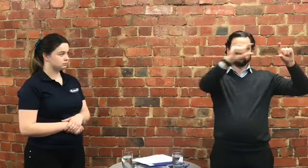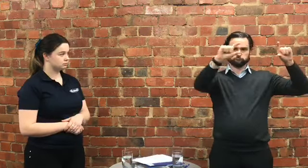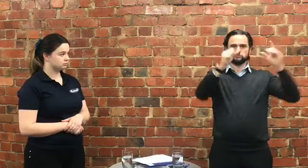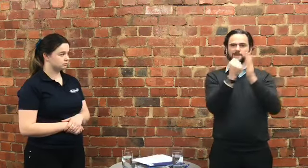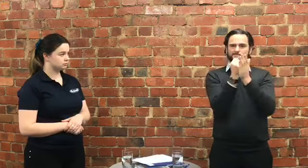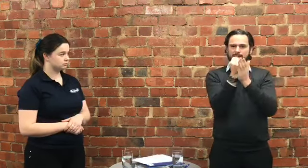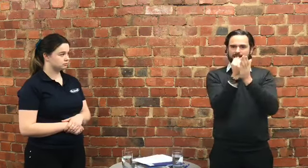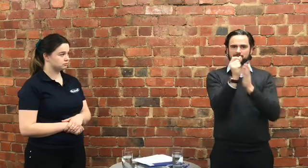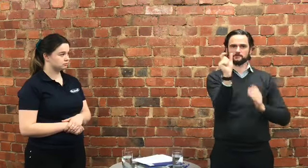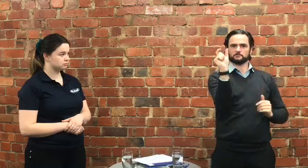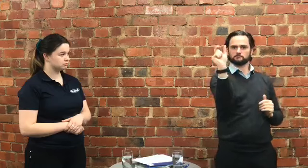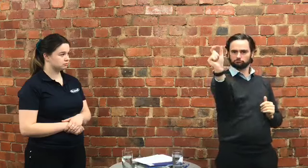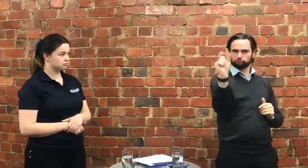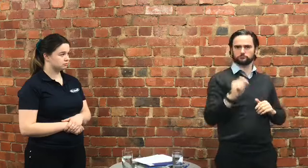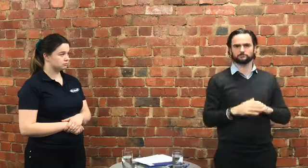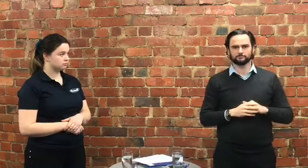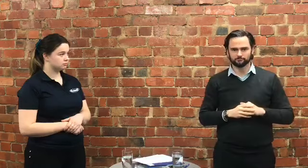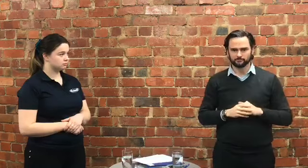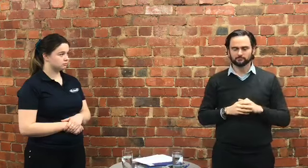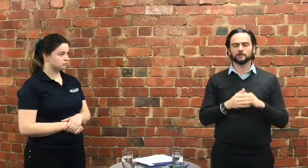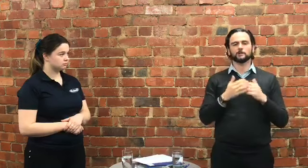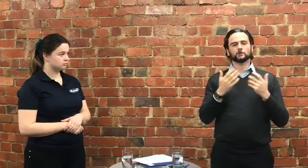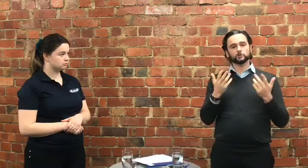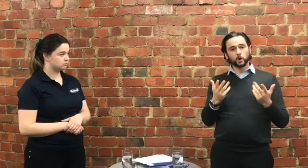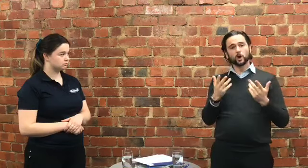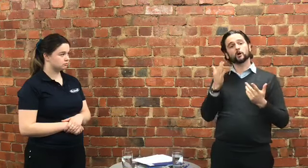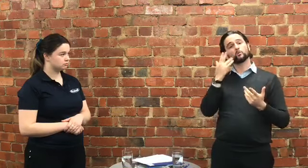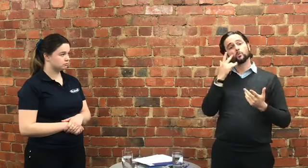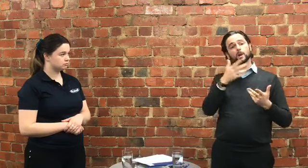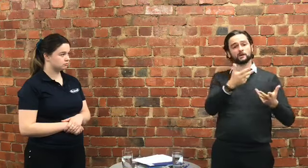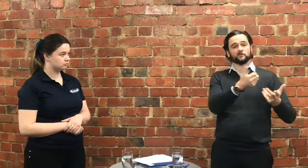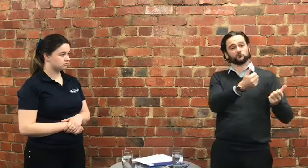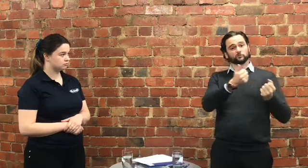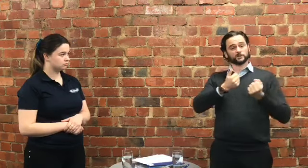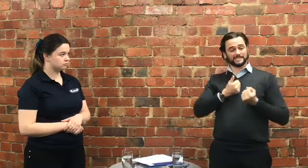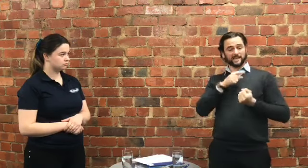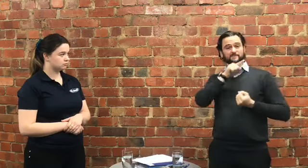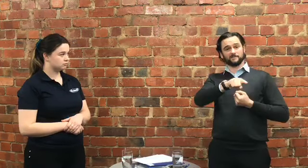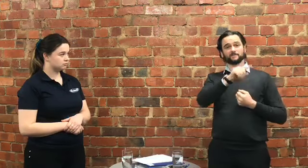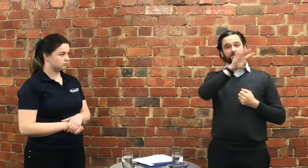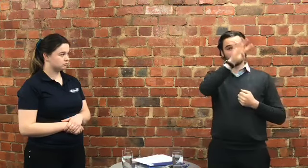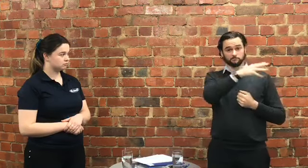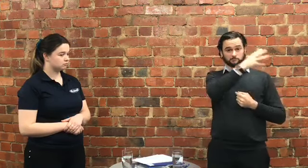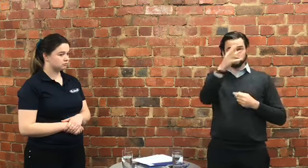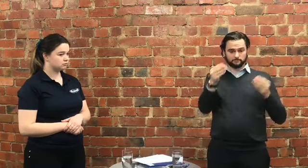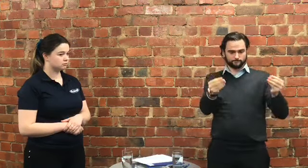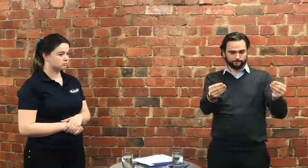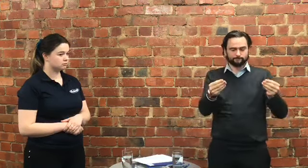It might be that you want to become more independent on public transport. You might need a mentor.